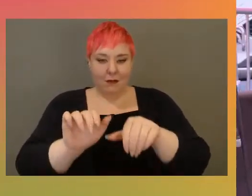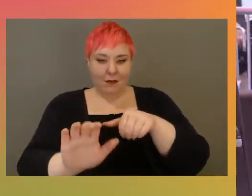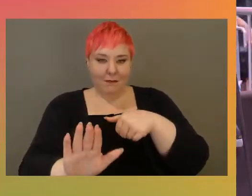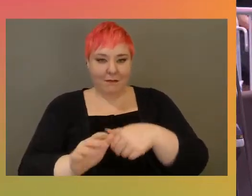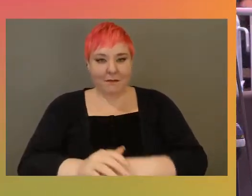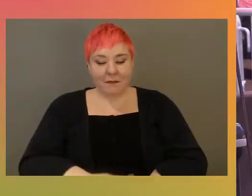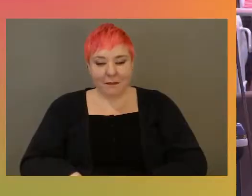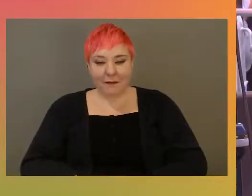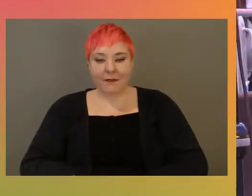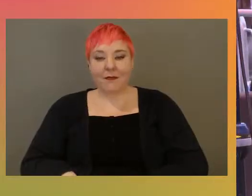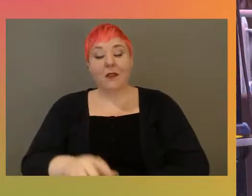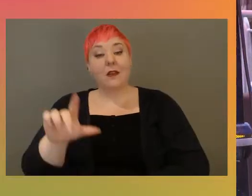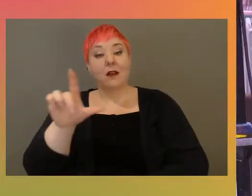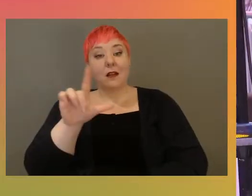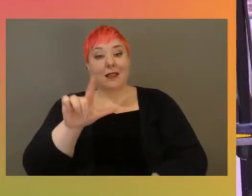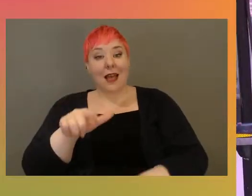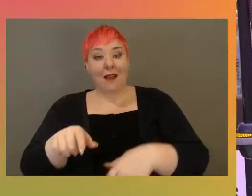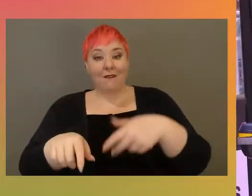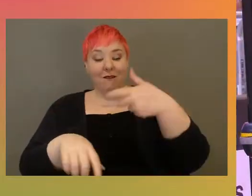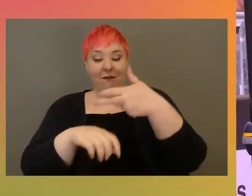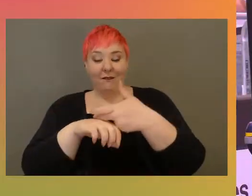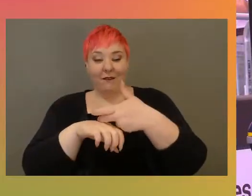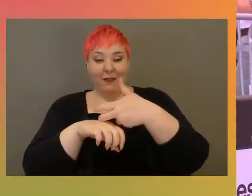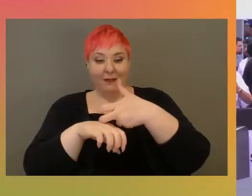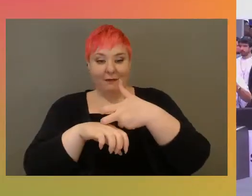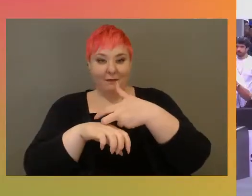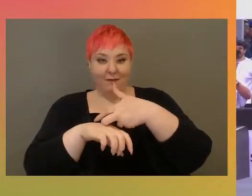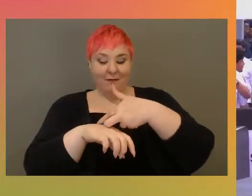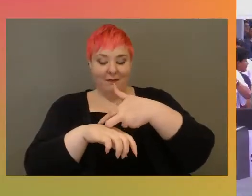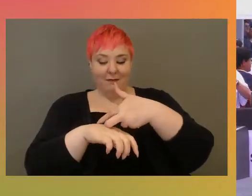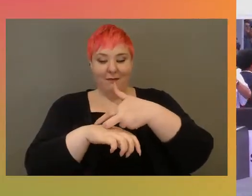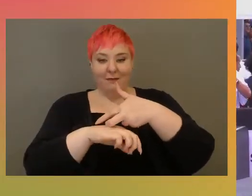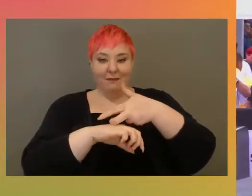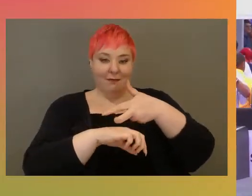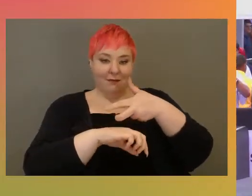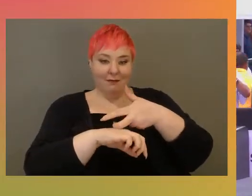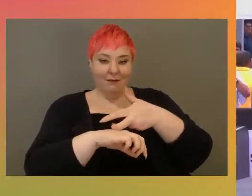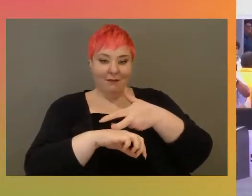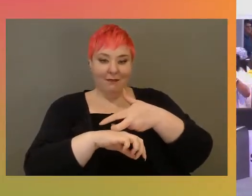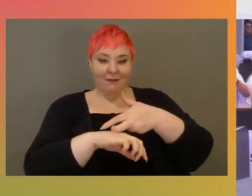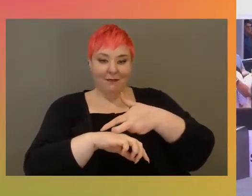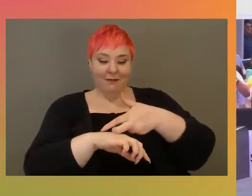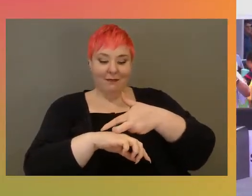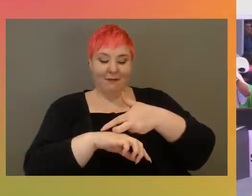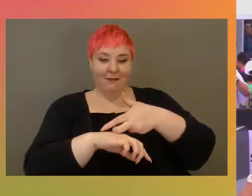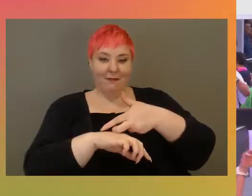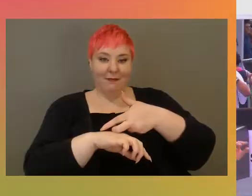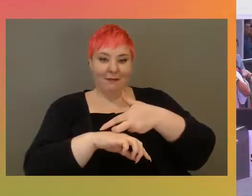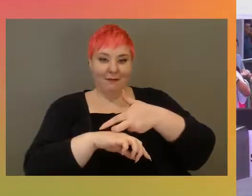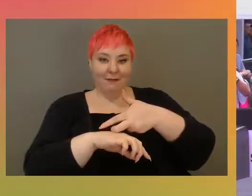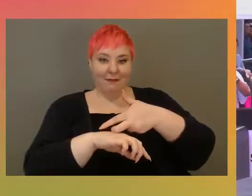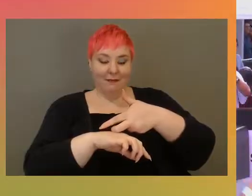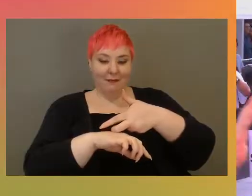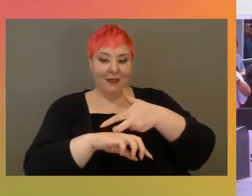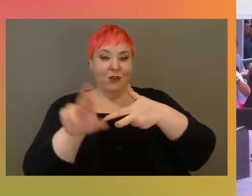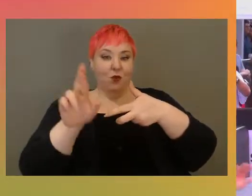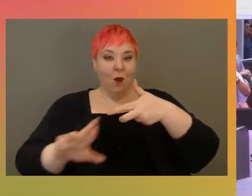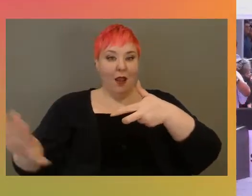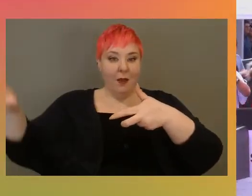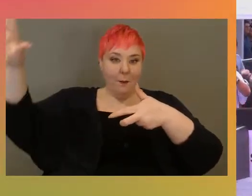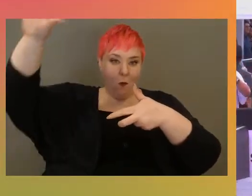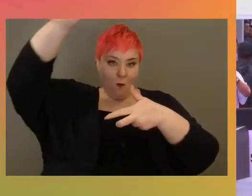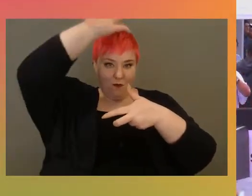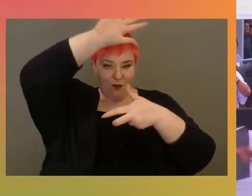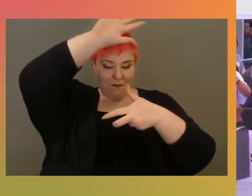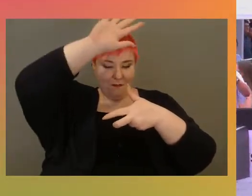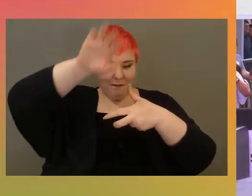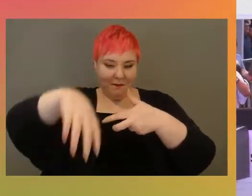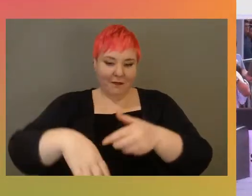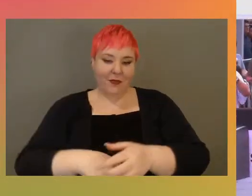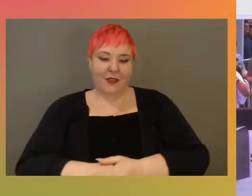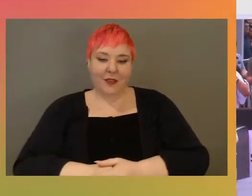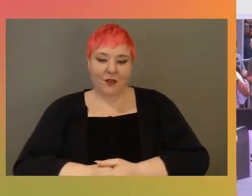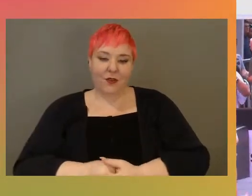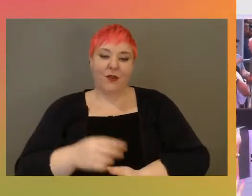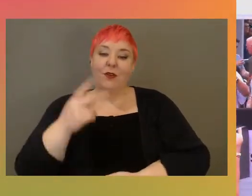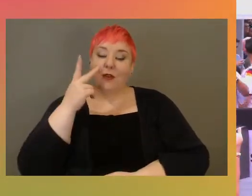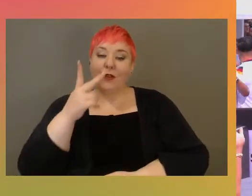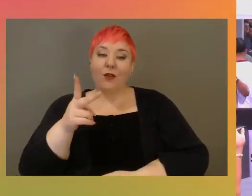PEDDLE OUT YOUR LEGS.